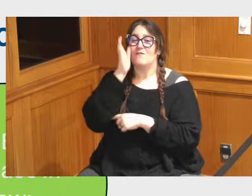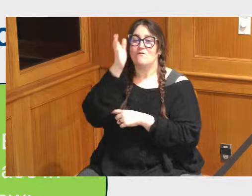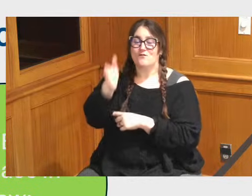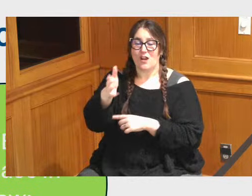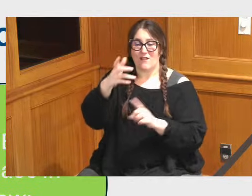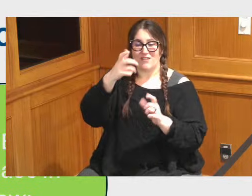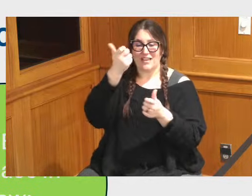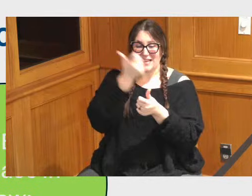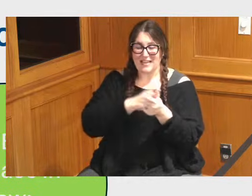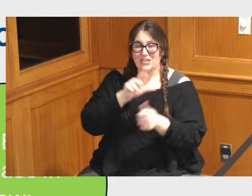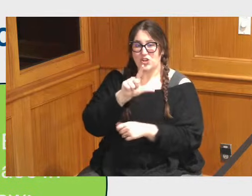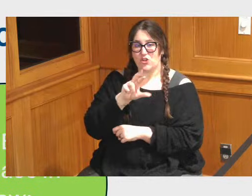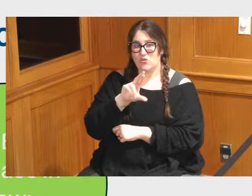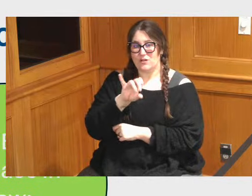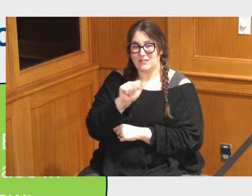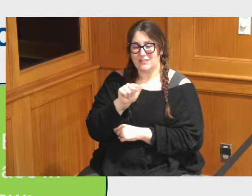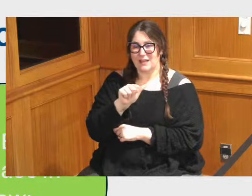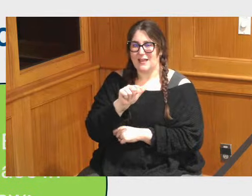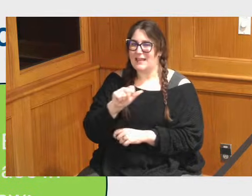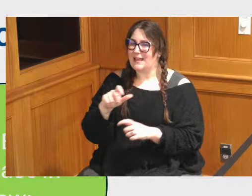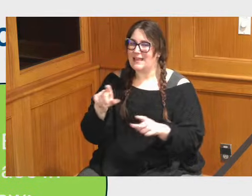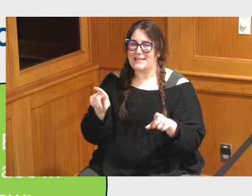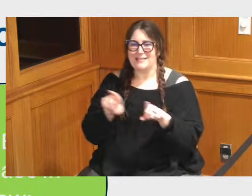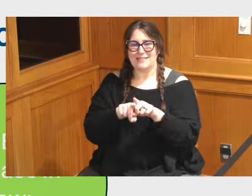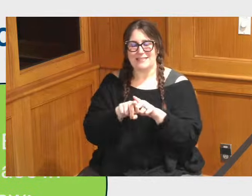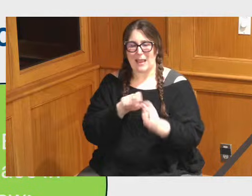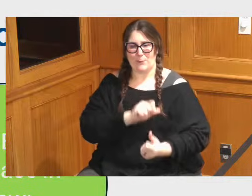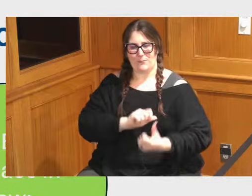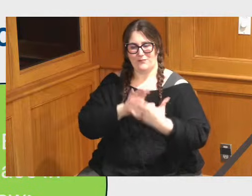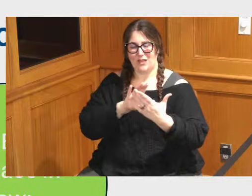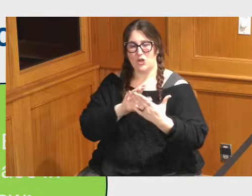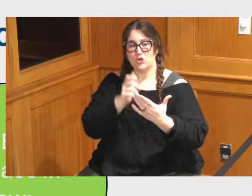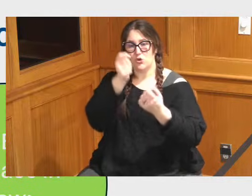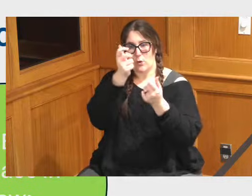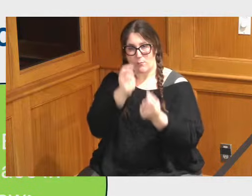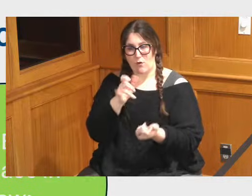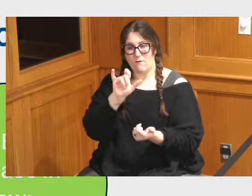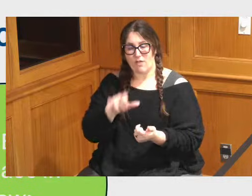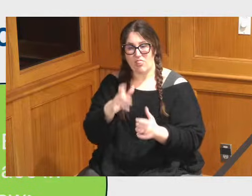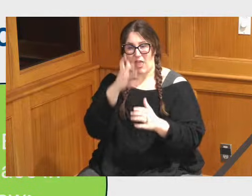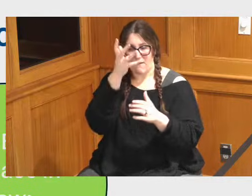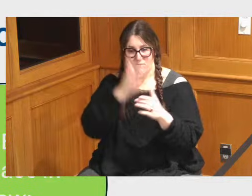leveraging the same tactics to remove the extraneous flow that are in the stack program,